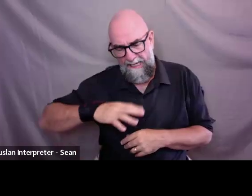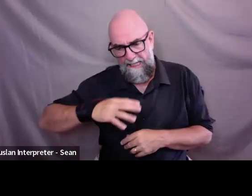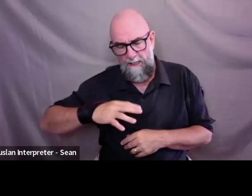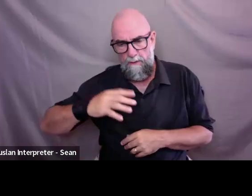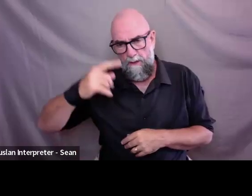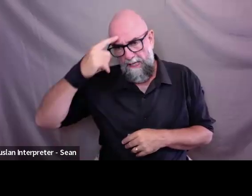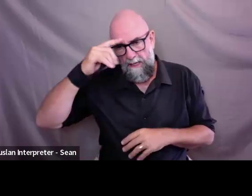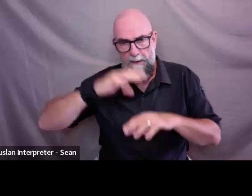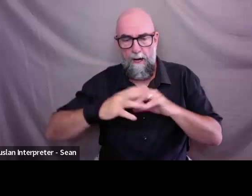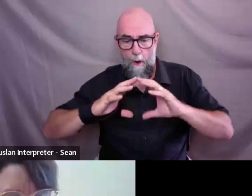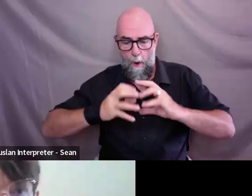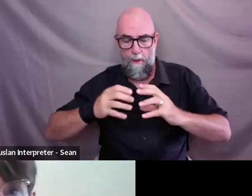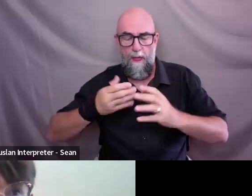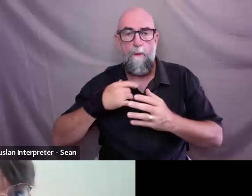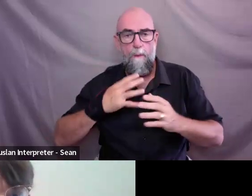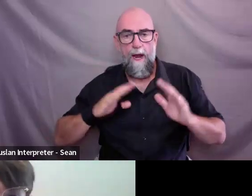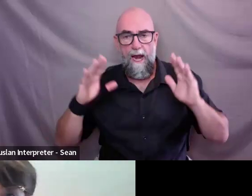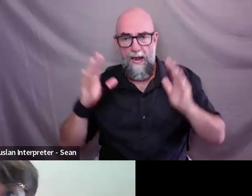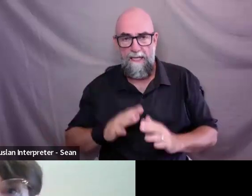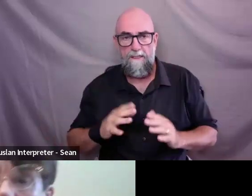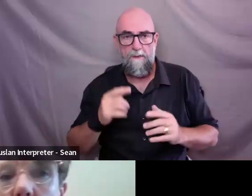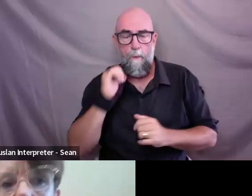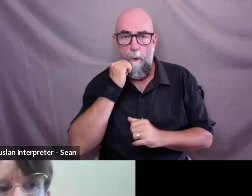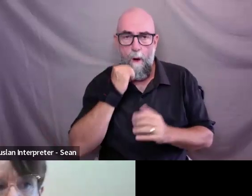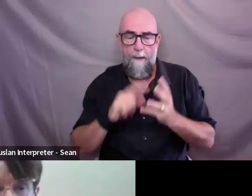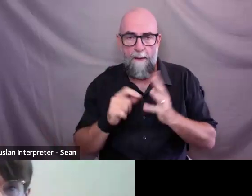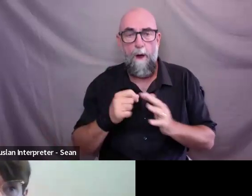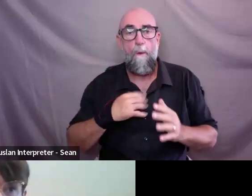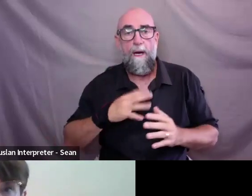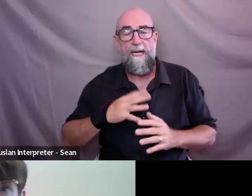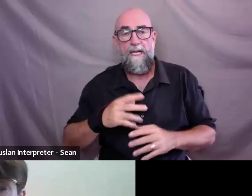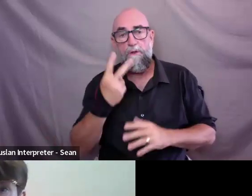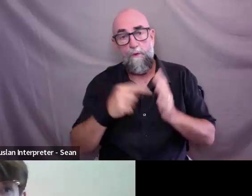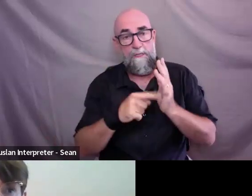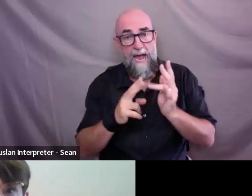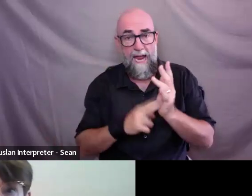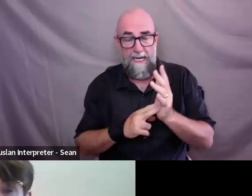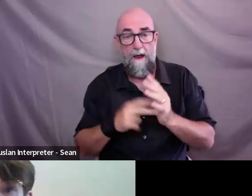From 15 to 20 tons, down to 5.2 tons.